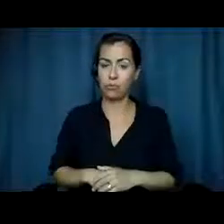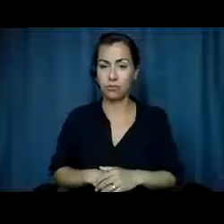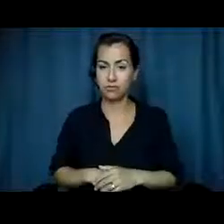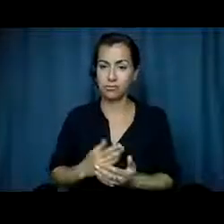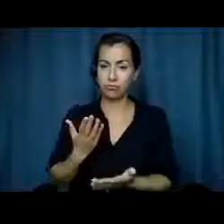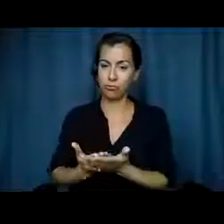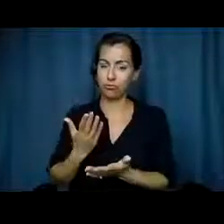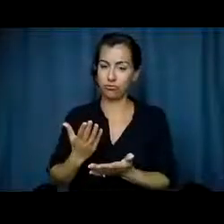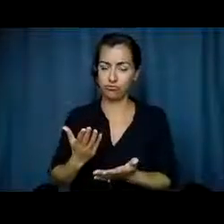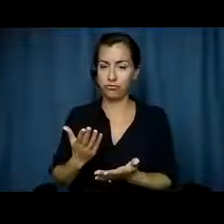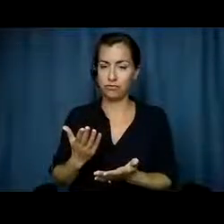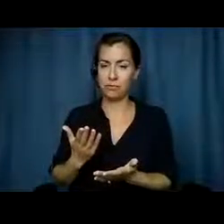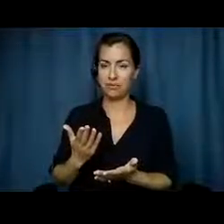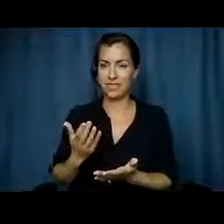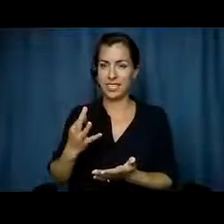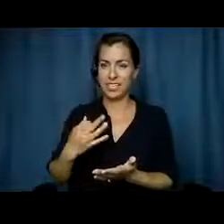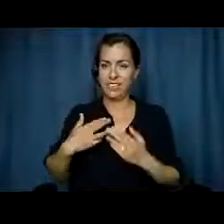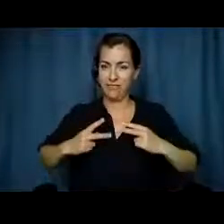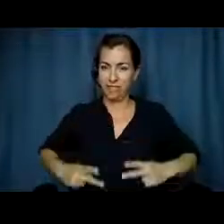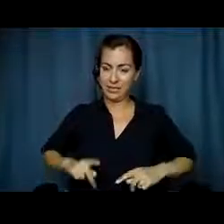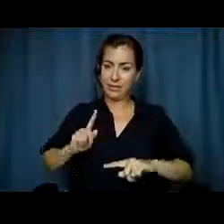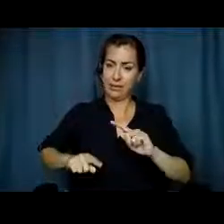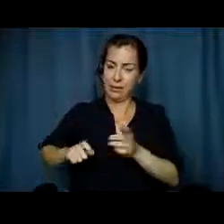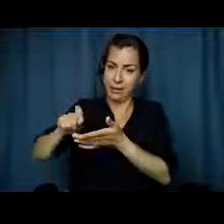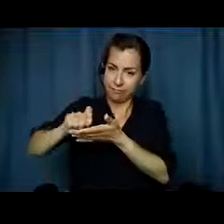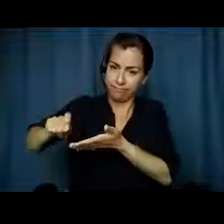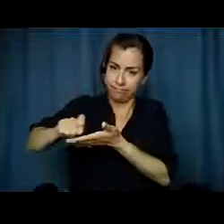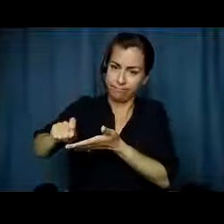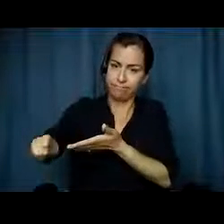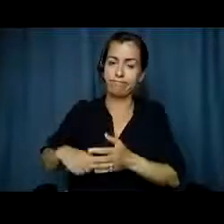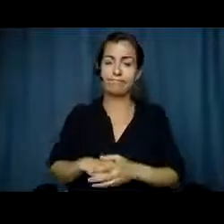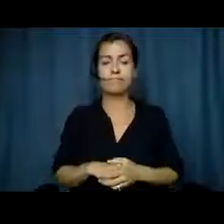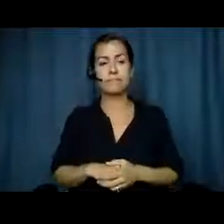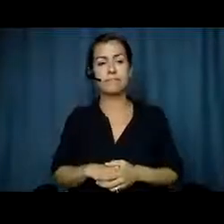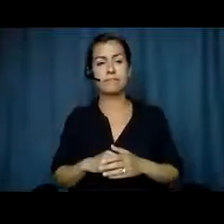and that's one of the many ways to make the process more accessible.